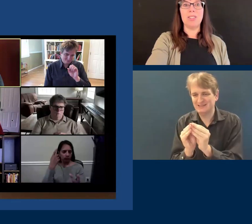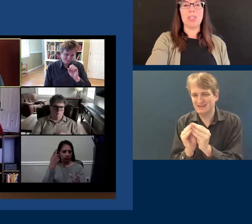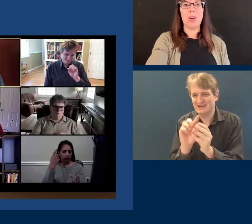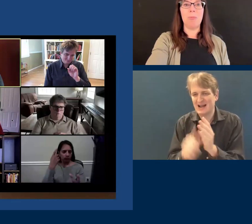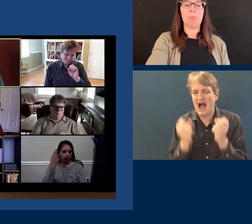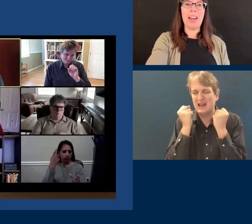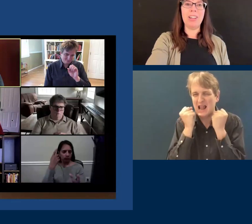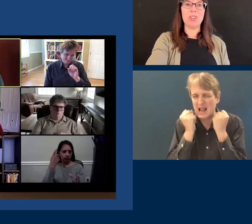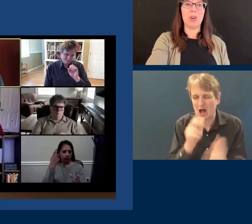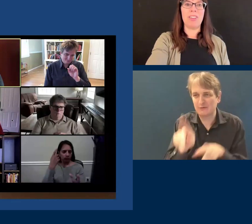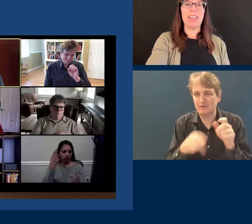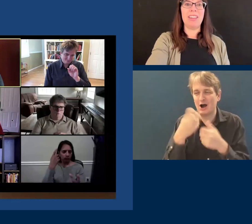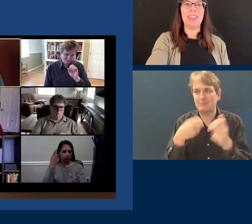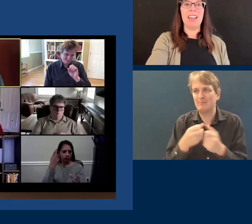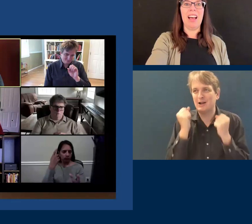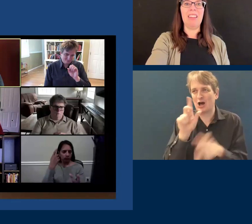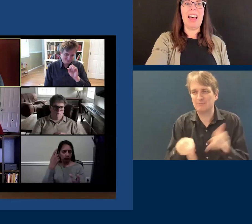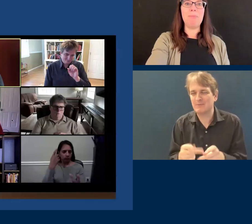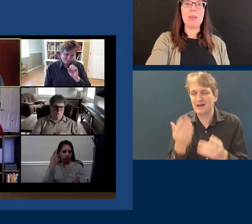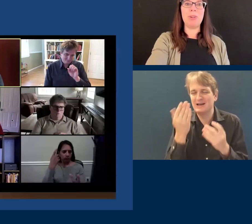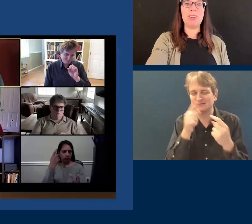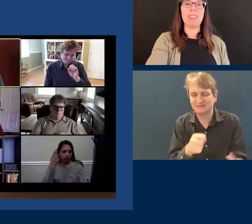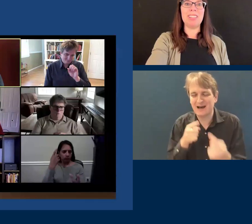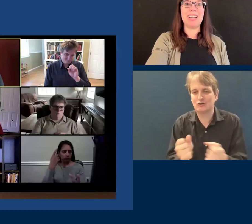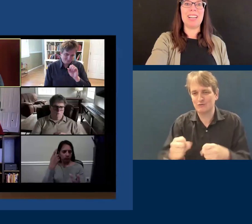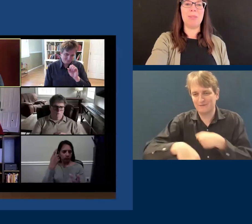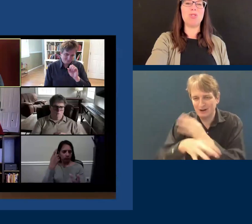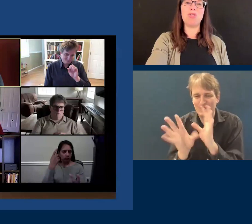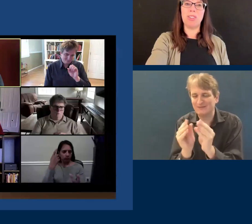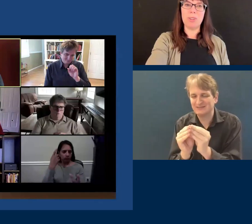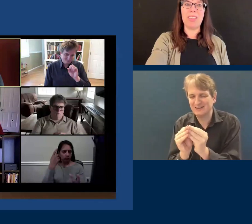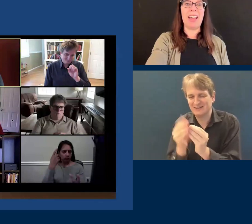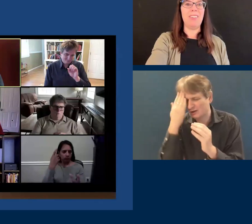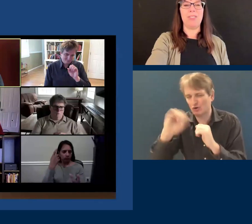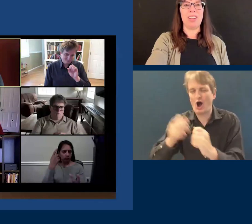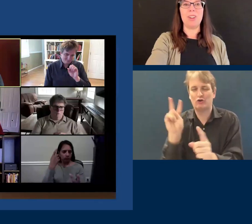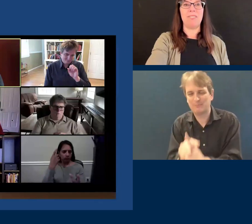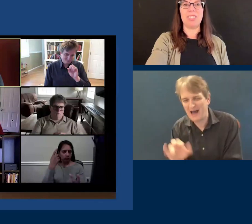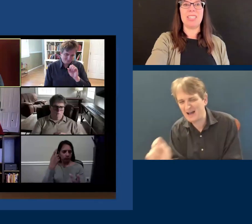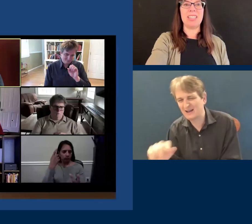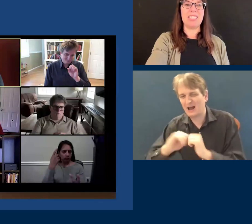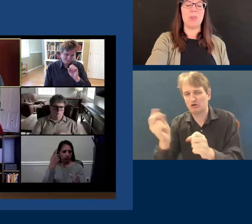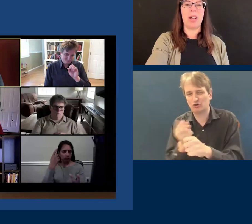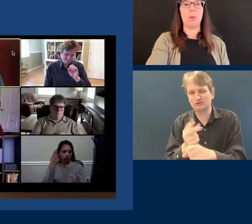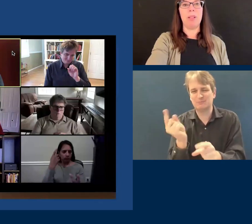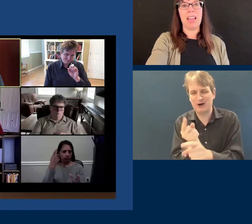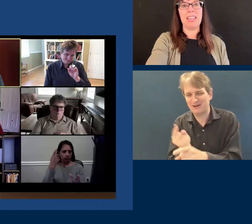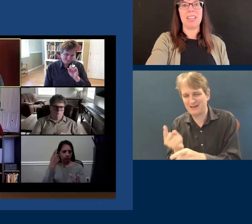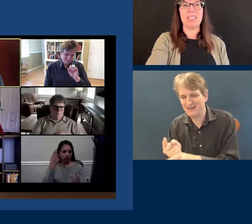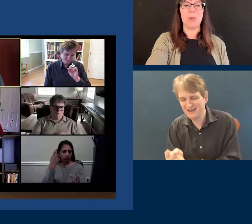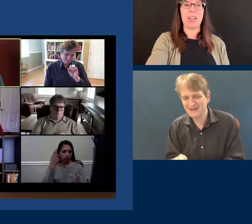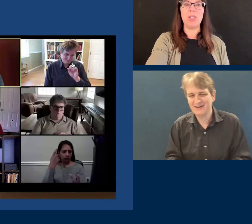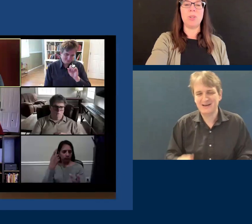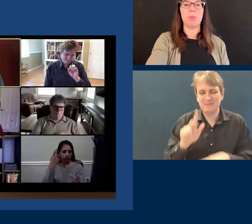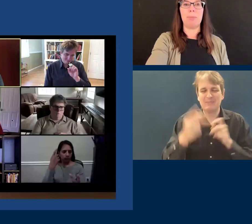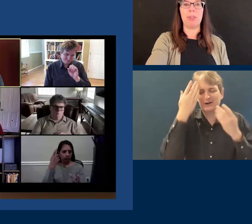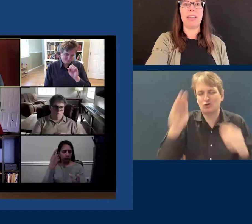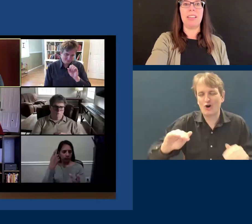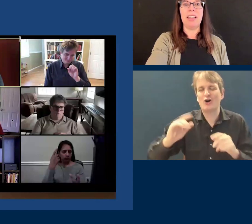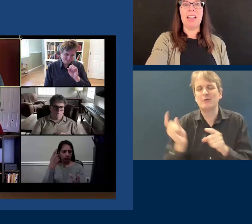So prior to Covid, a lot of people struggled with that with video conferencing. They didn't know how to apply it. They didn't know how to use it properly.